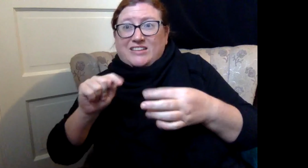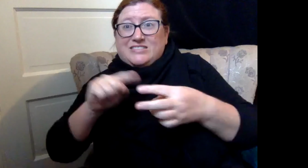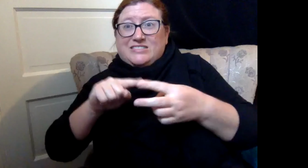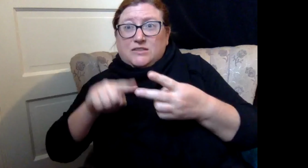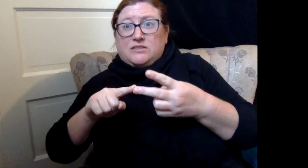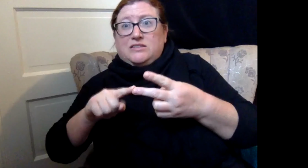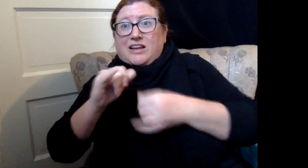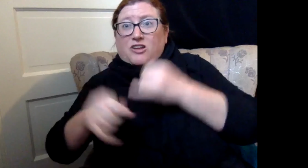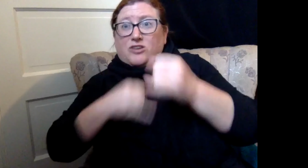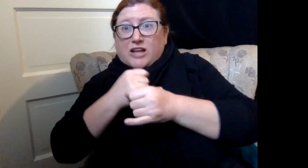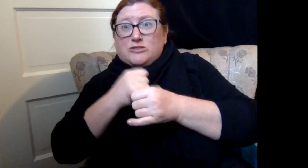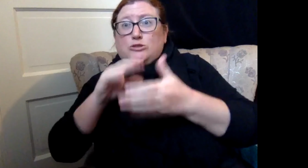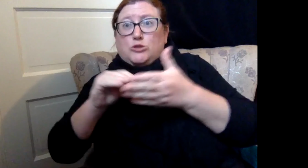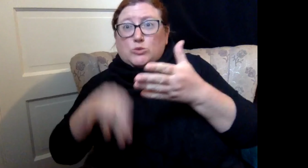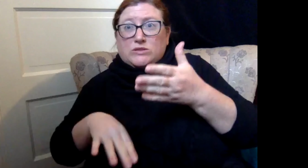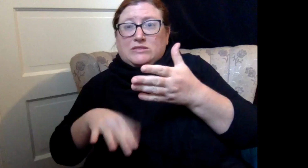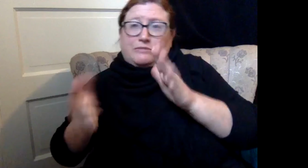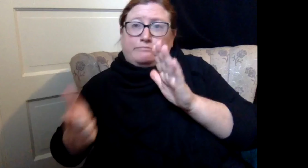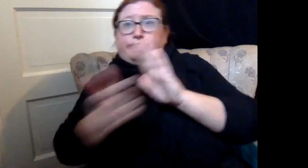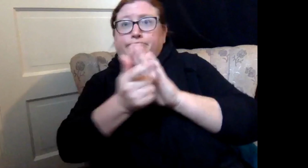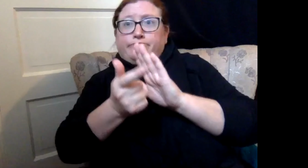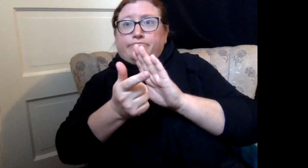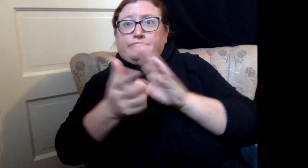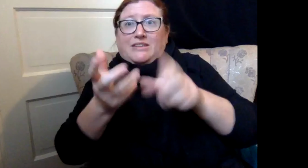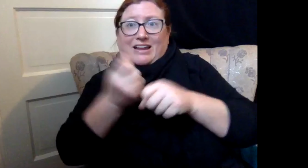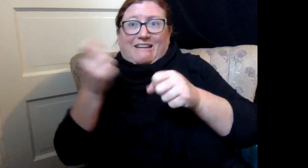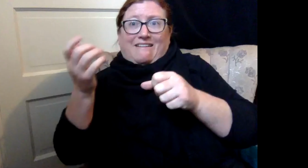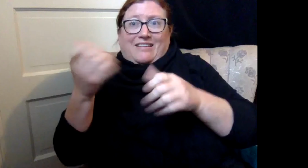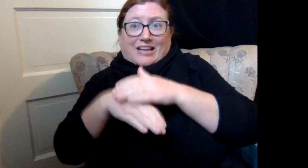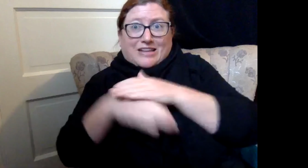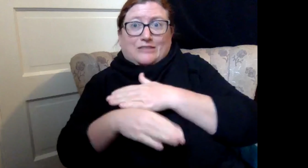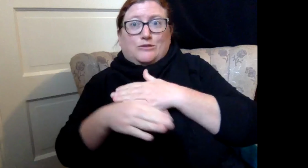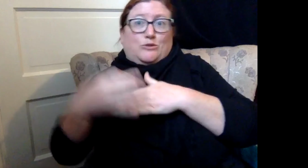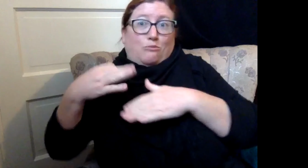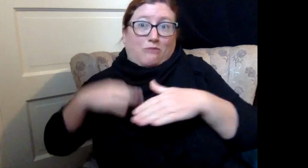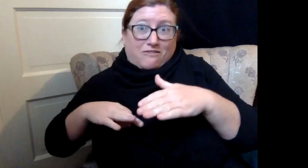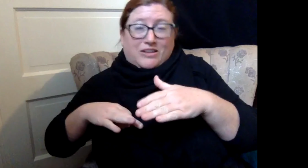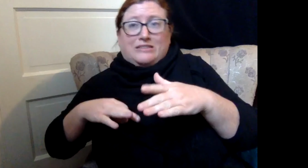One question is around financial aid. International